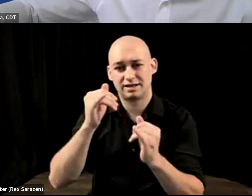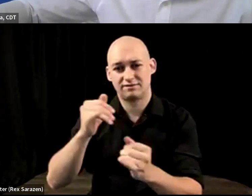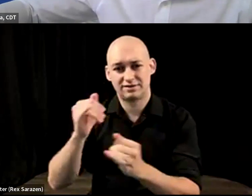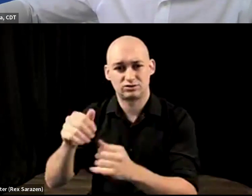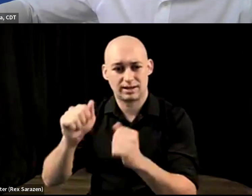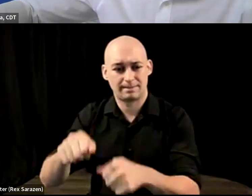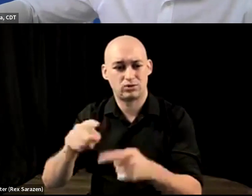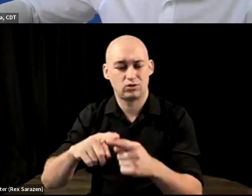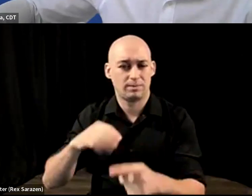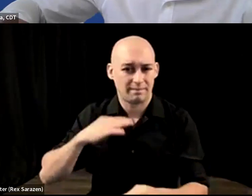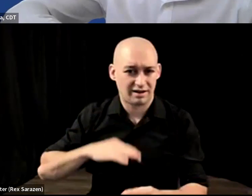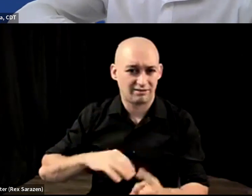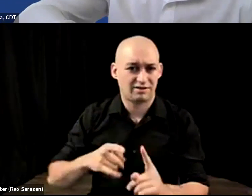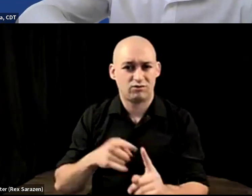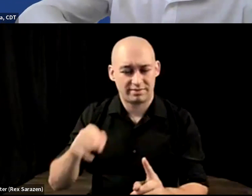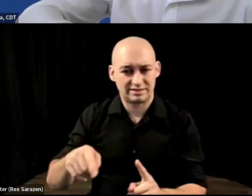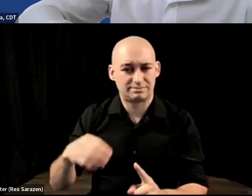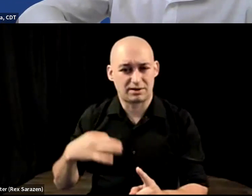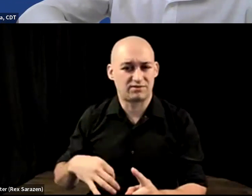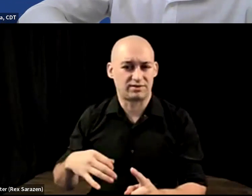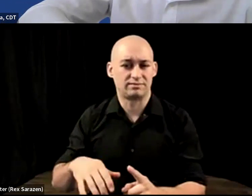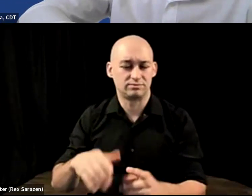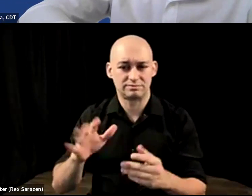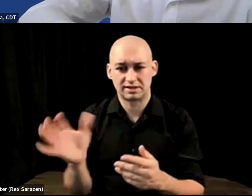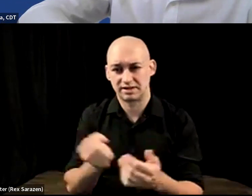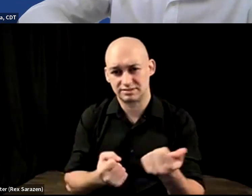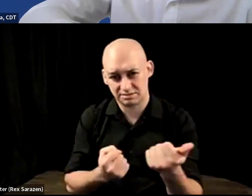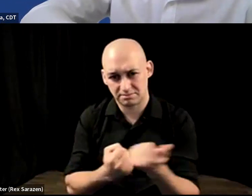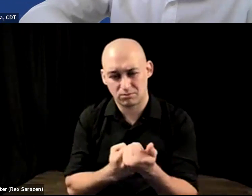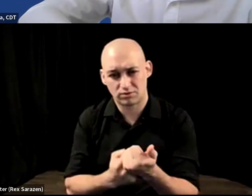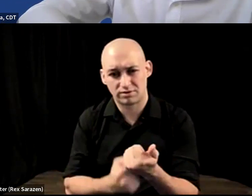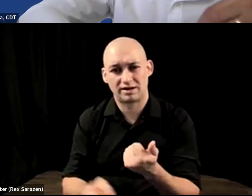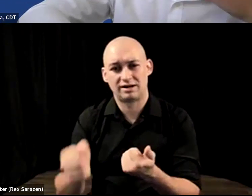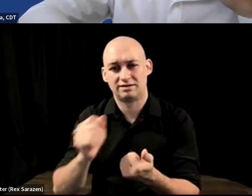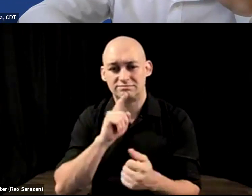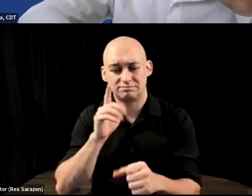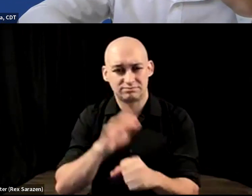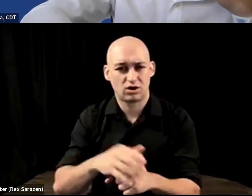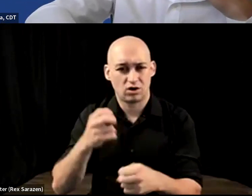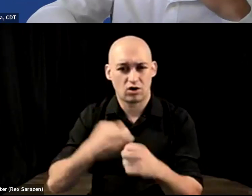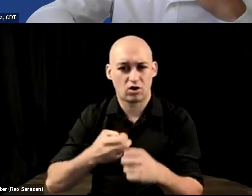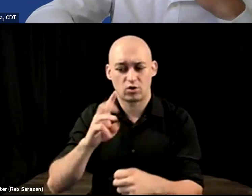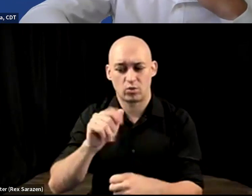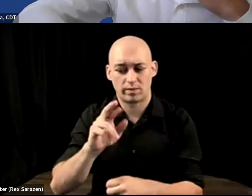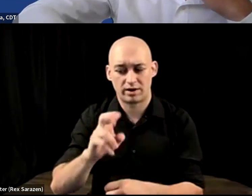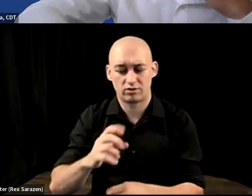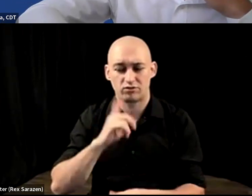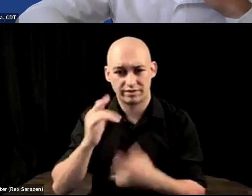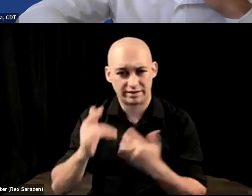from this benefit getting support and definitely the hardware. It was really exciting. There was